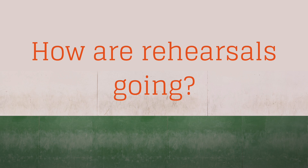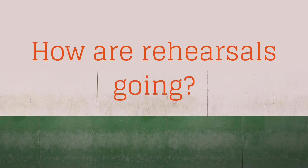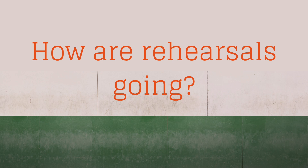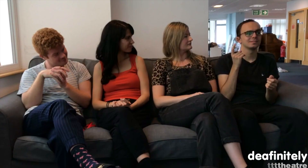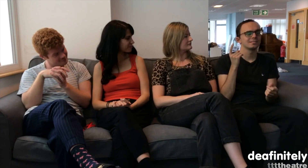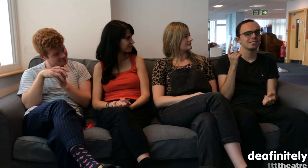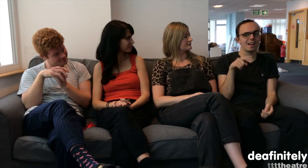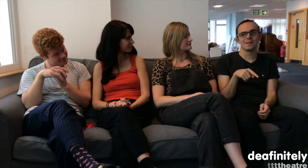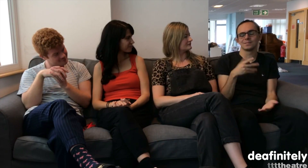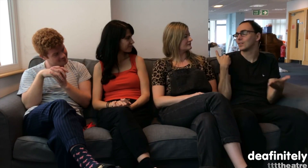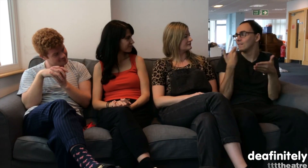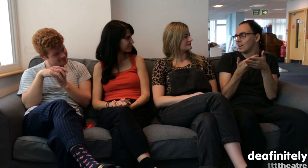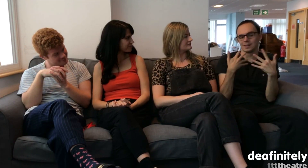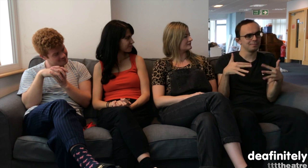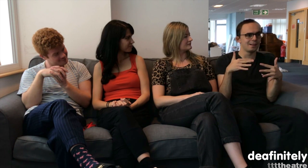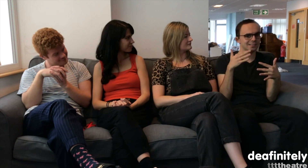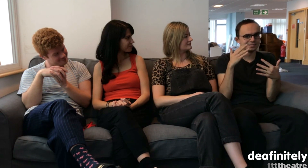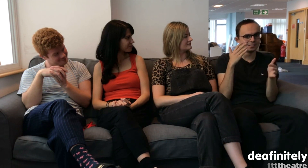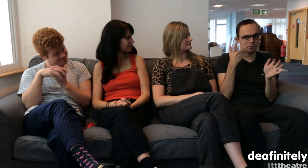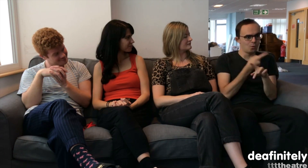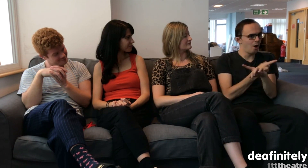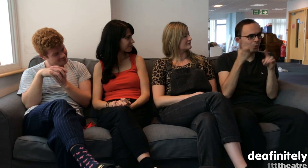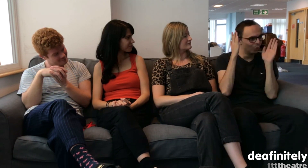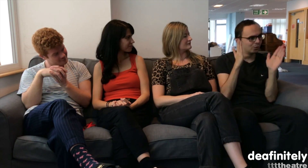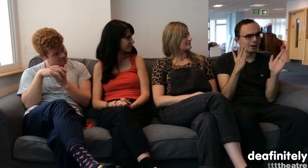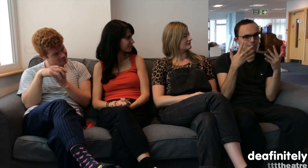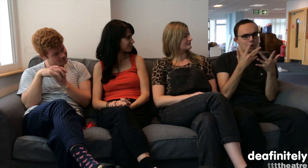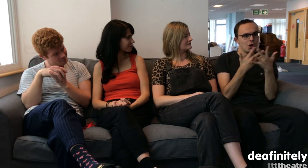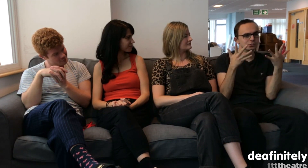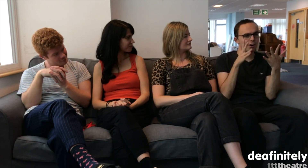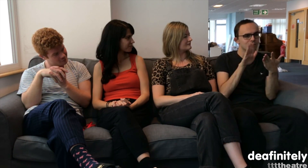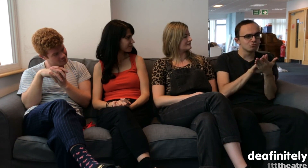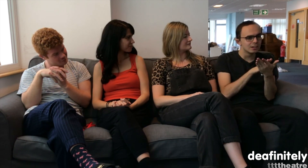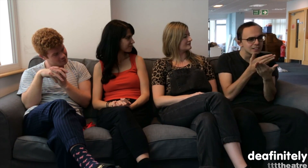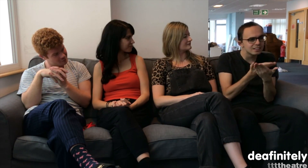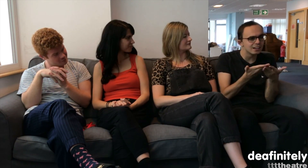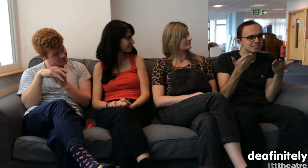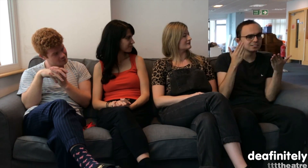well so far it's been an amazing experience we've been looking at the